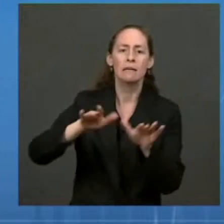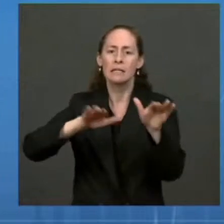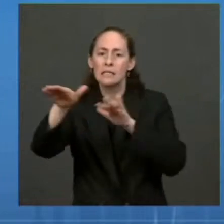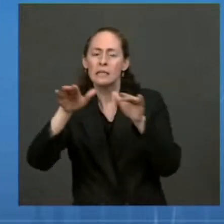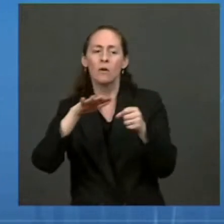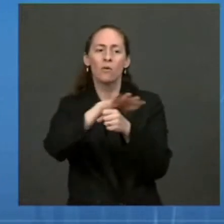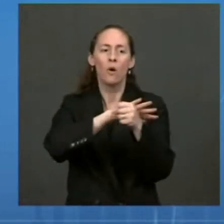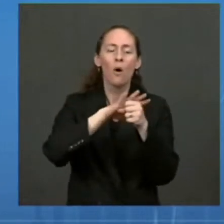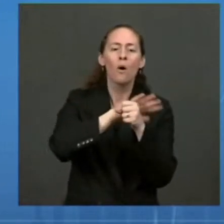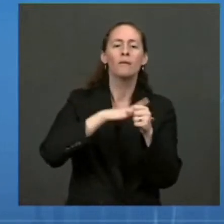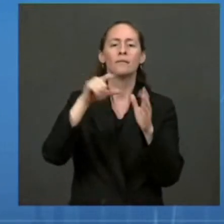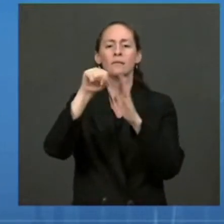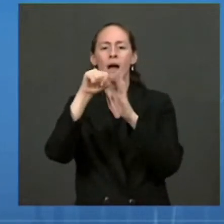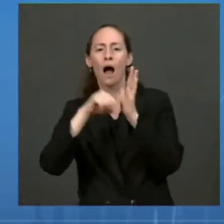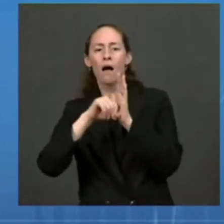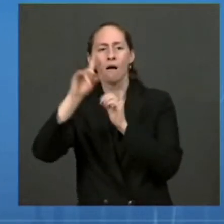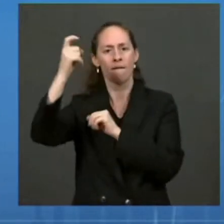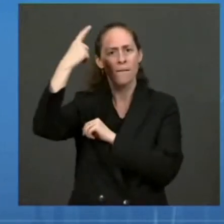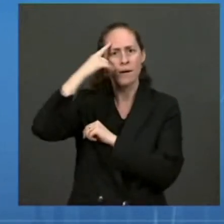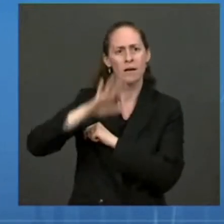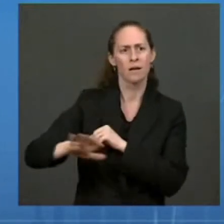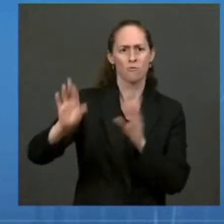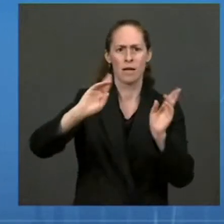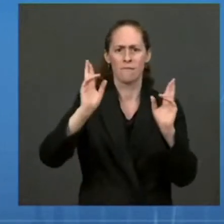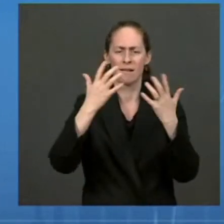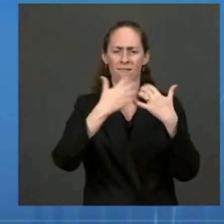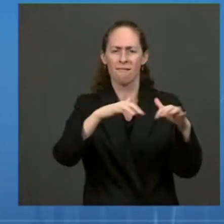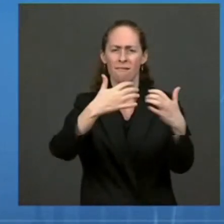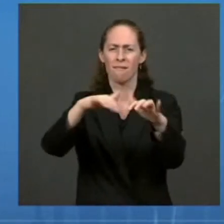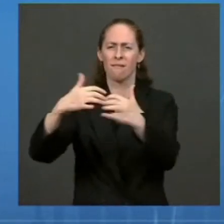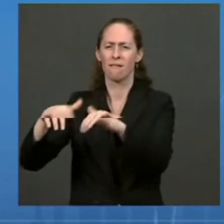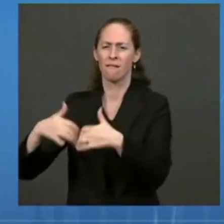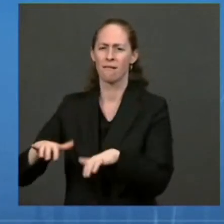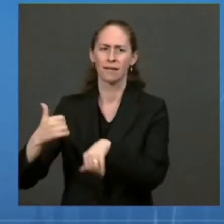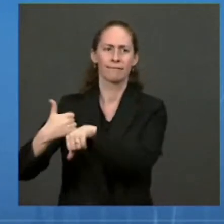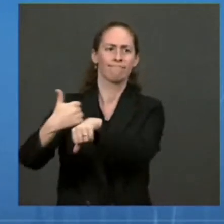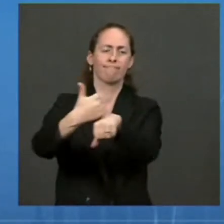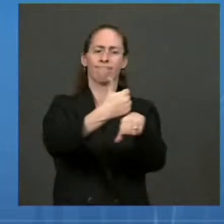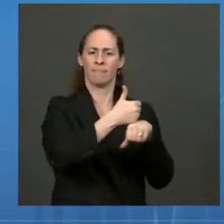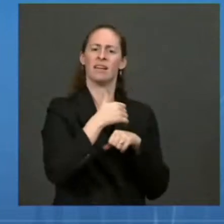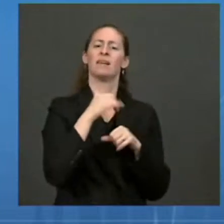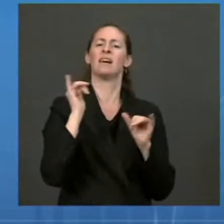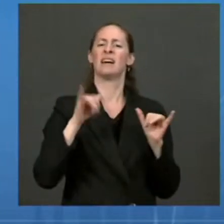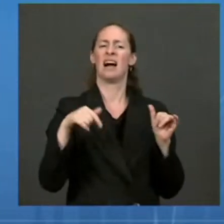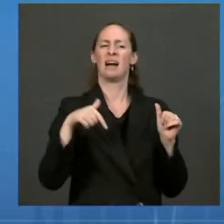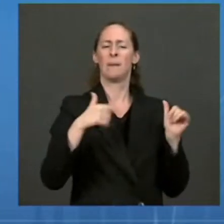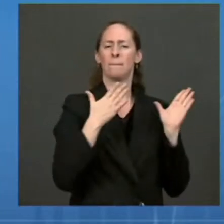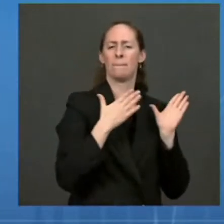SWITCH AND MAKE IT HAPPEN OVERNIGHT, THERE IS IMPORTANT PLNINGTHATHAS TO TAKE PLACE WITH LOCALITIES AND STATE GOVERNMENTS, AND COMMUNITY